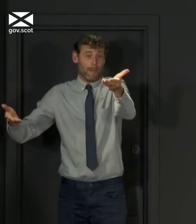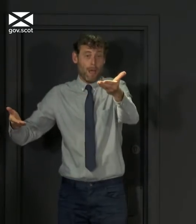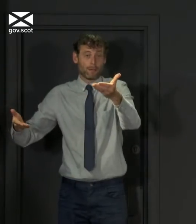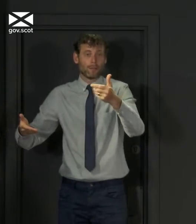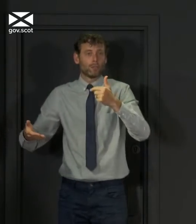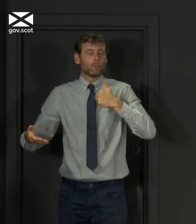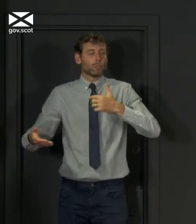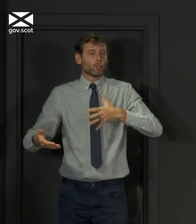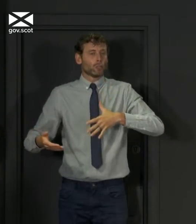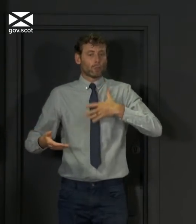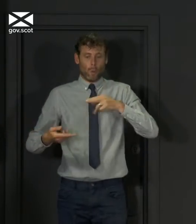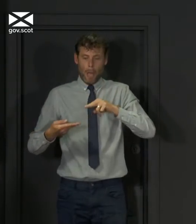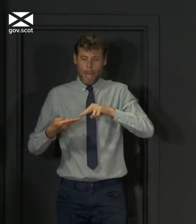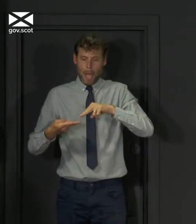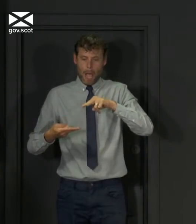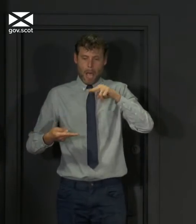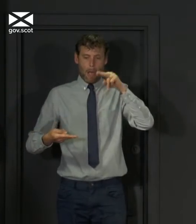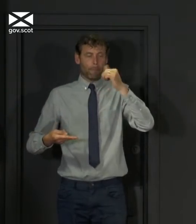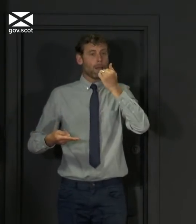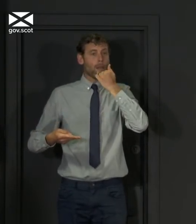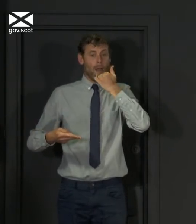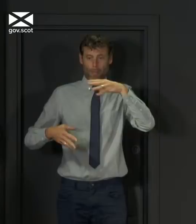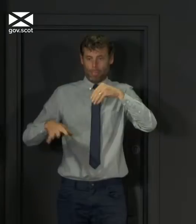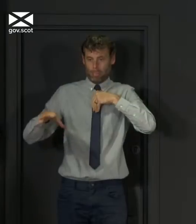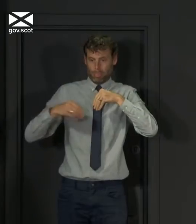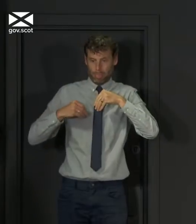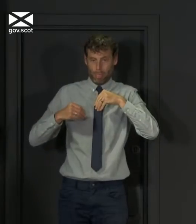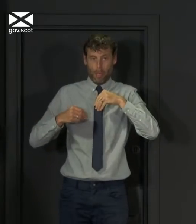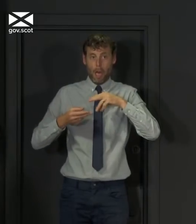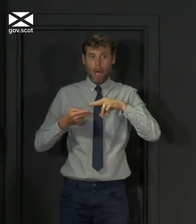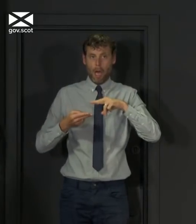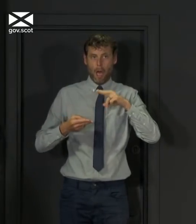numbers of deaths again, rising numbers of cases, and we're looking at the prospect of